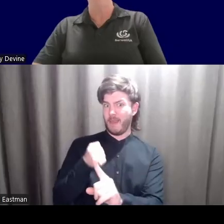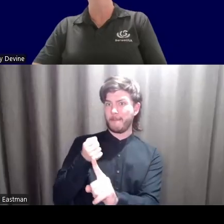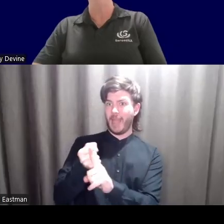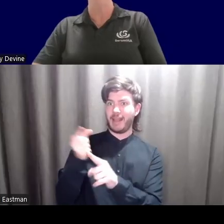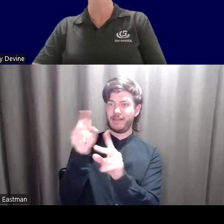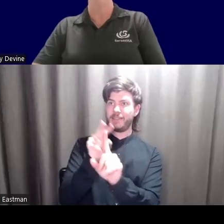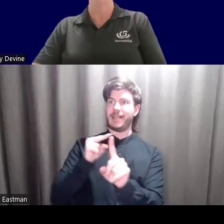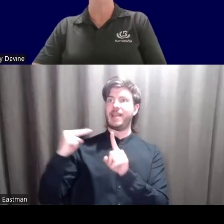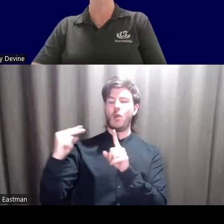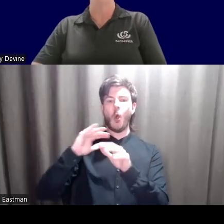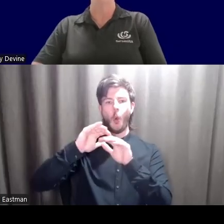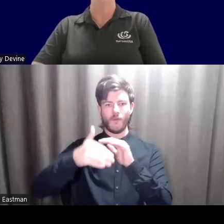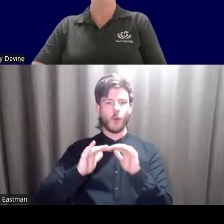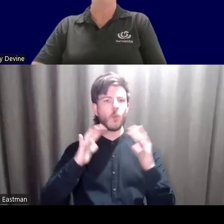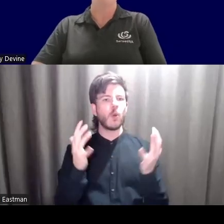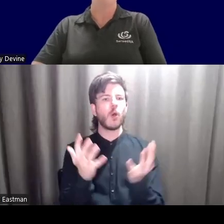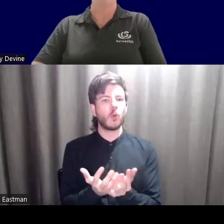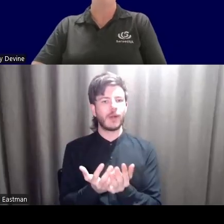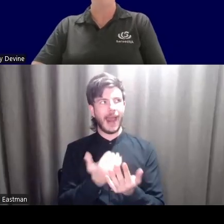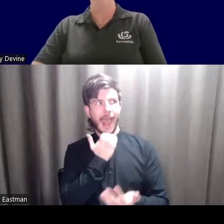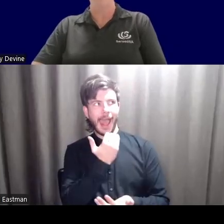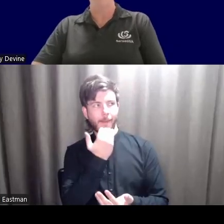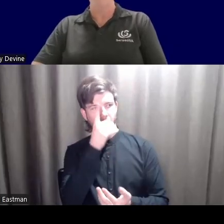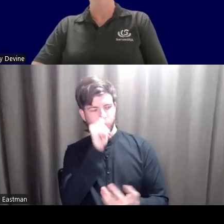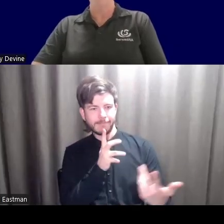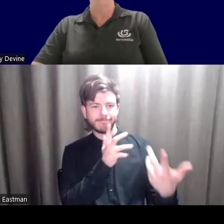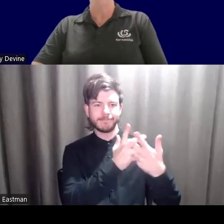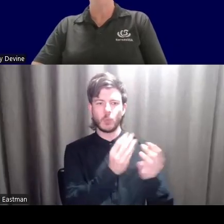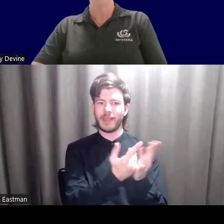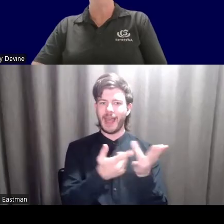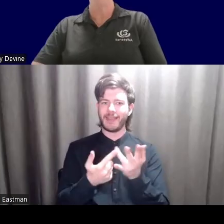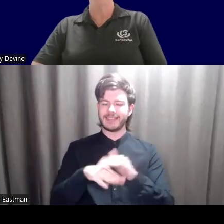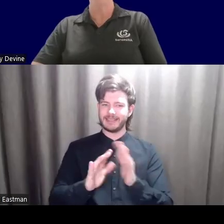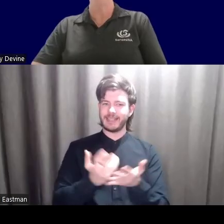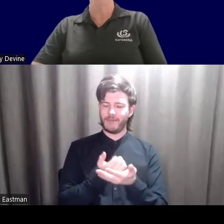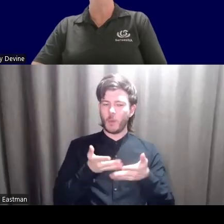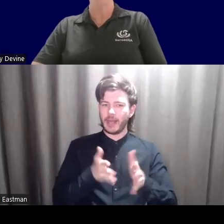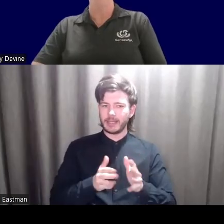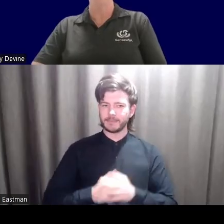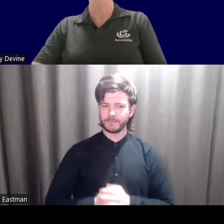mental health and capacity to engage with others safely. Communication partners are required to